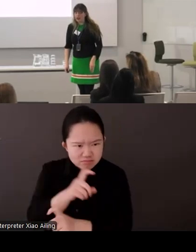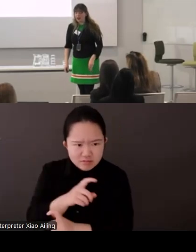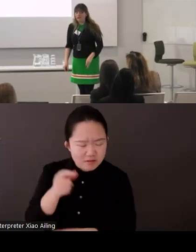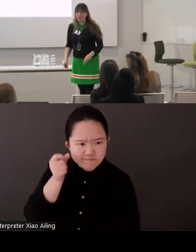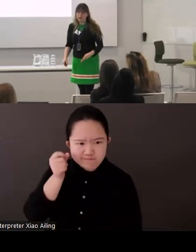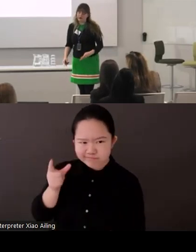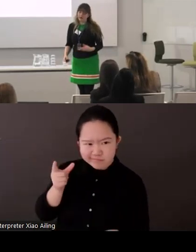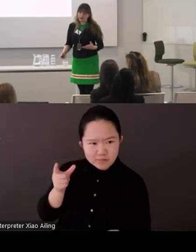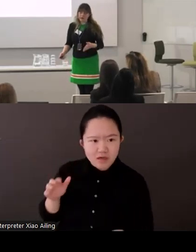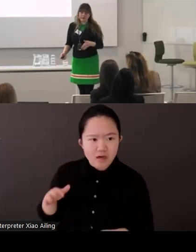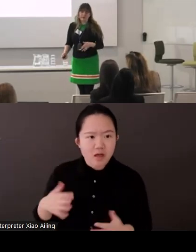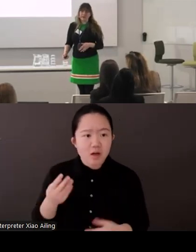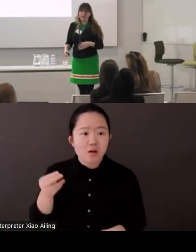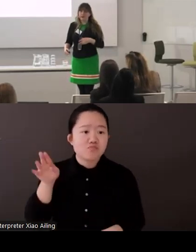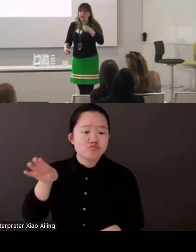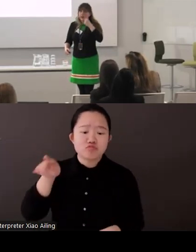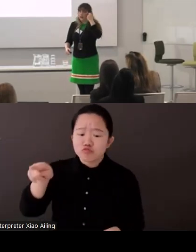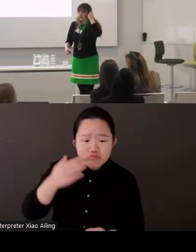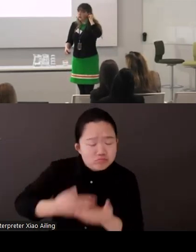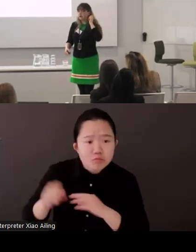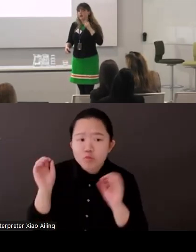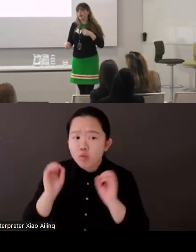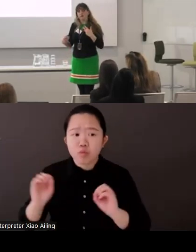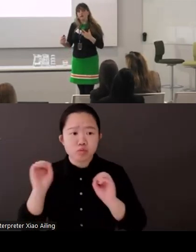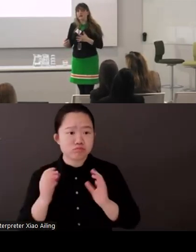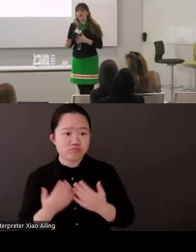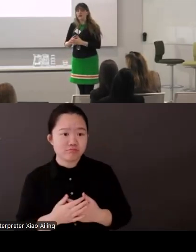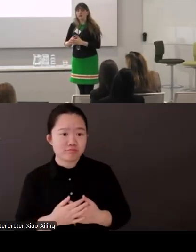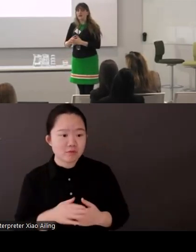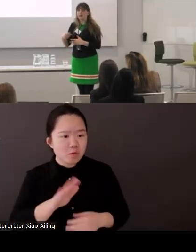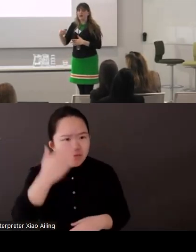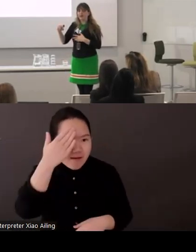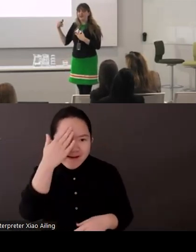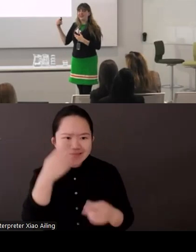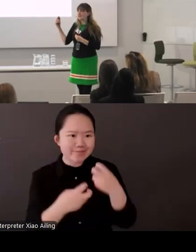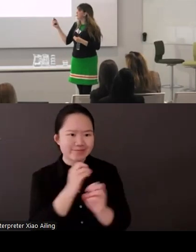I remember I was afraid to be me. So people also talked about the experience